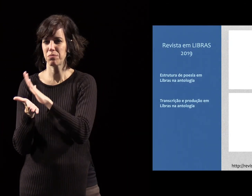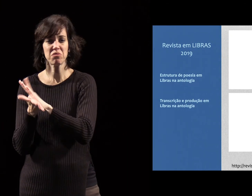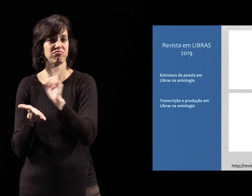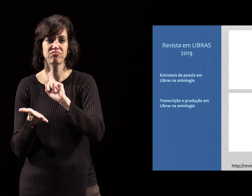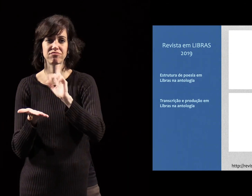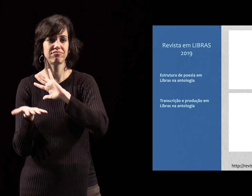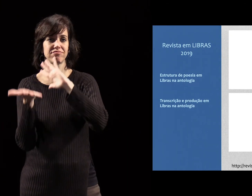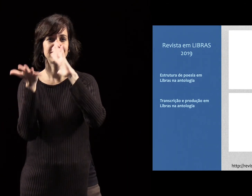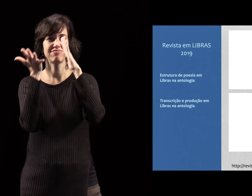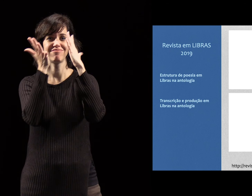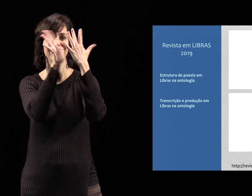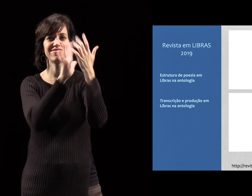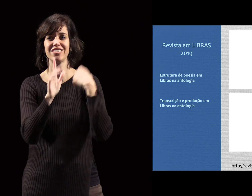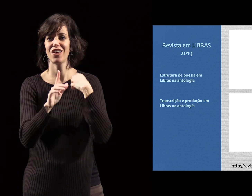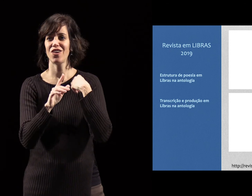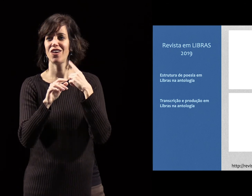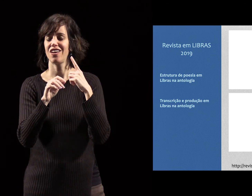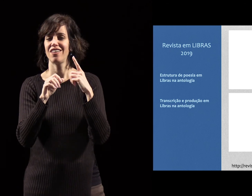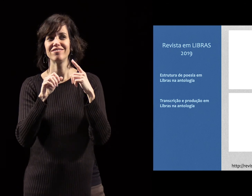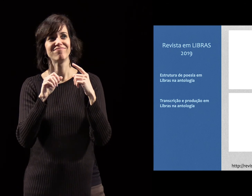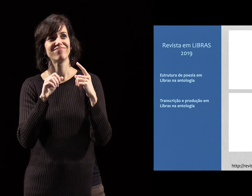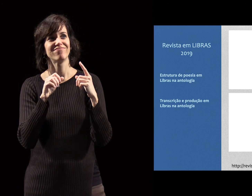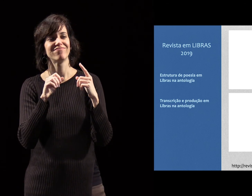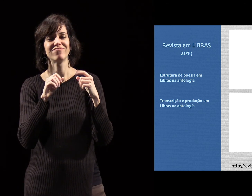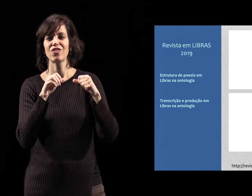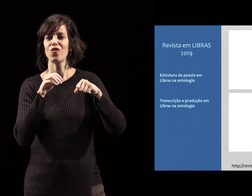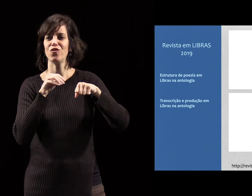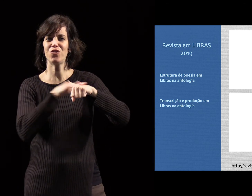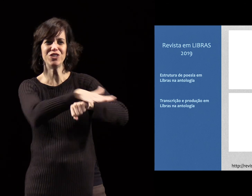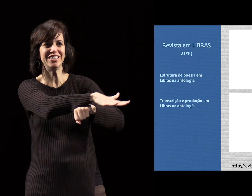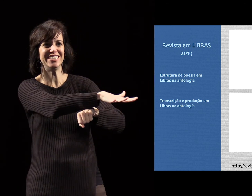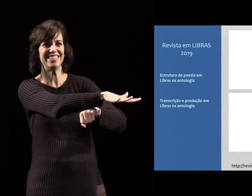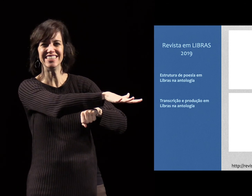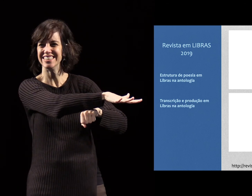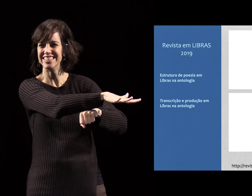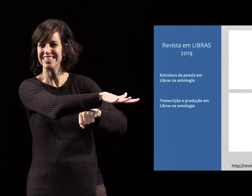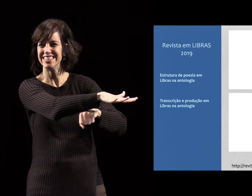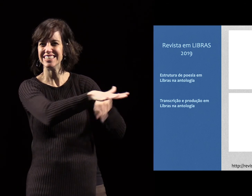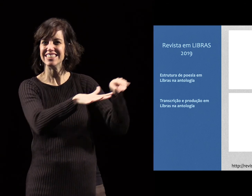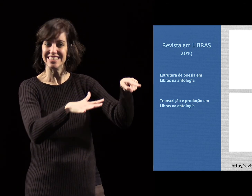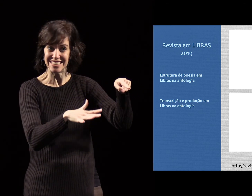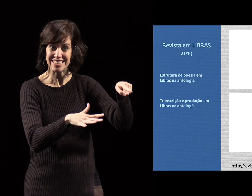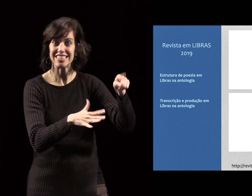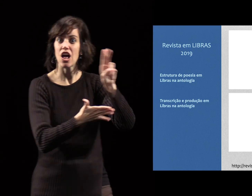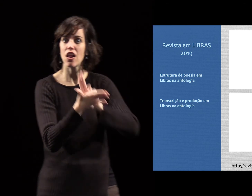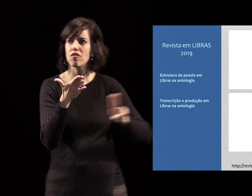Now, the research paper at my university actually has switched over to a video format